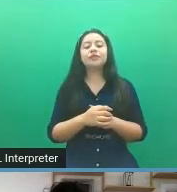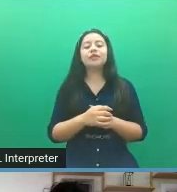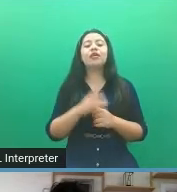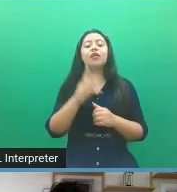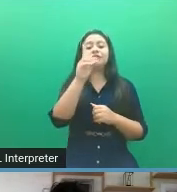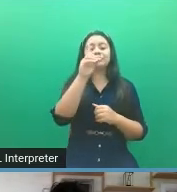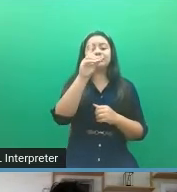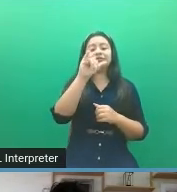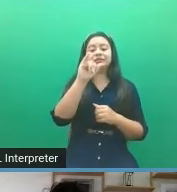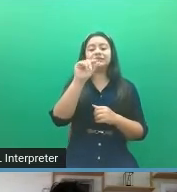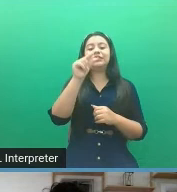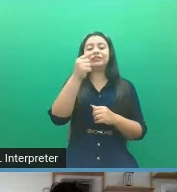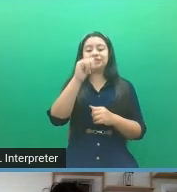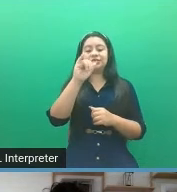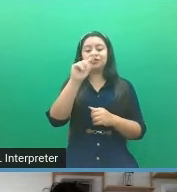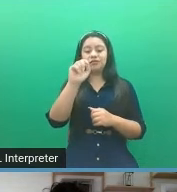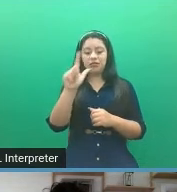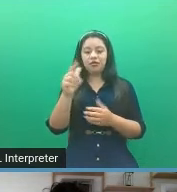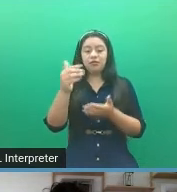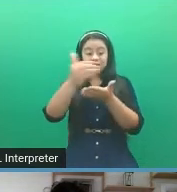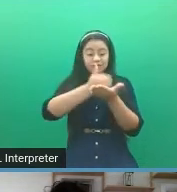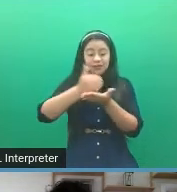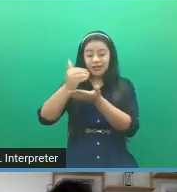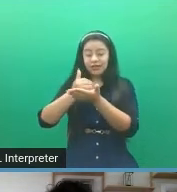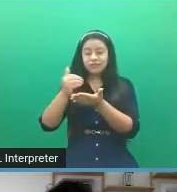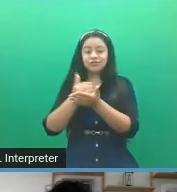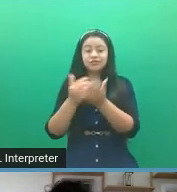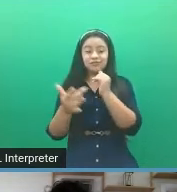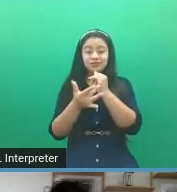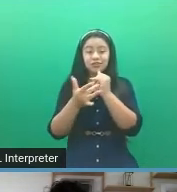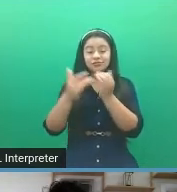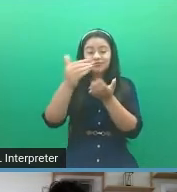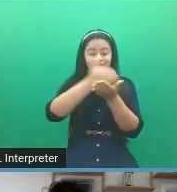a lot of time talking about different aspects of the collections but that's because we consider